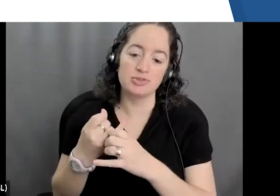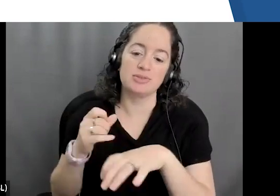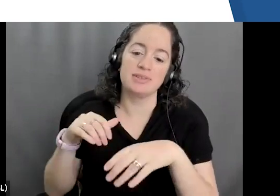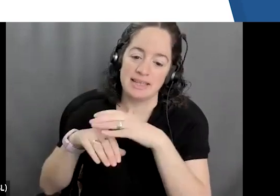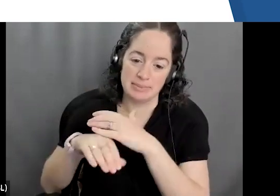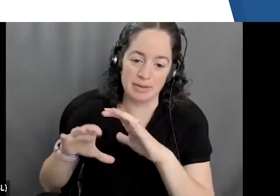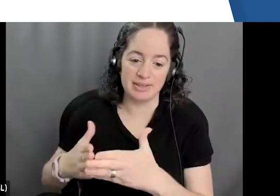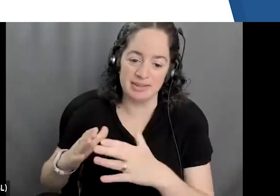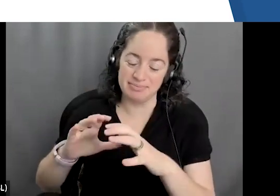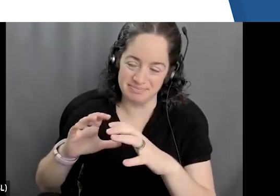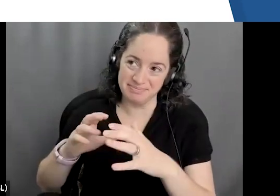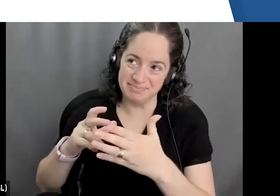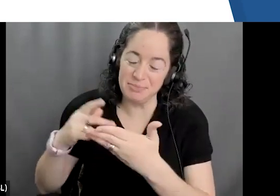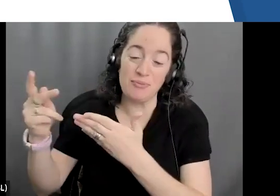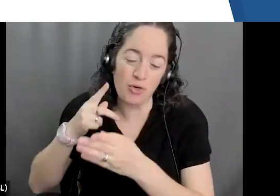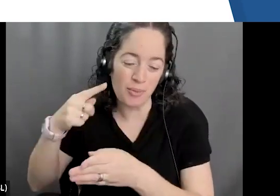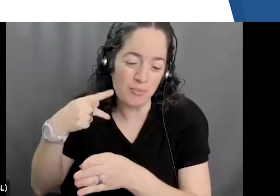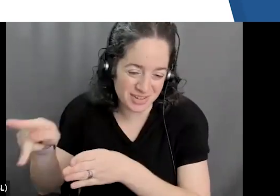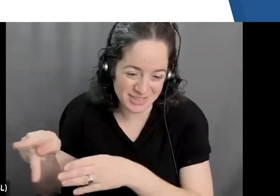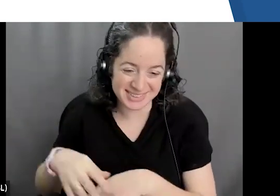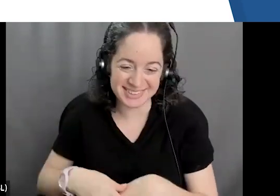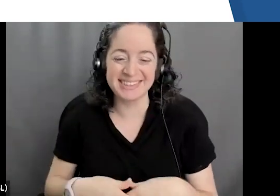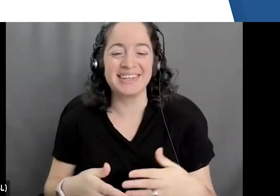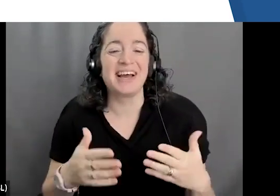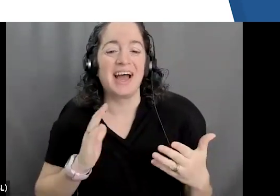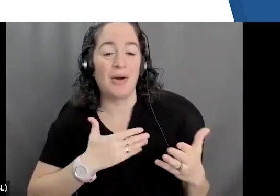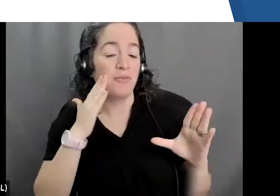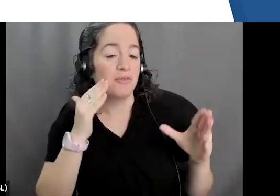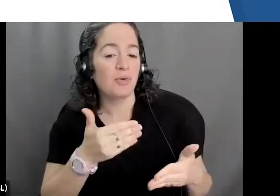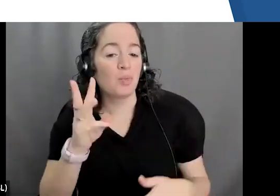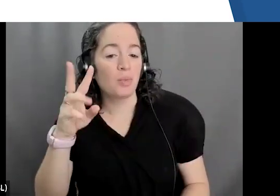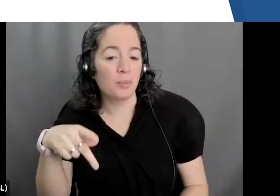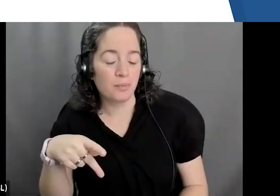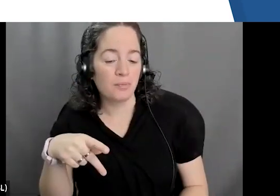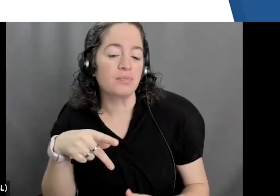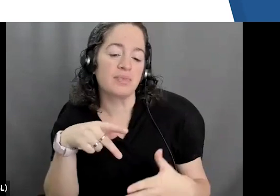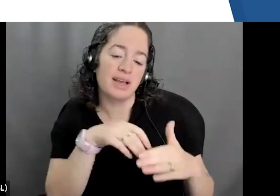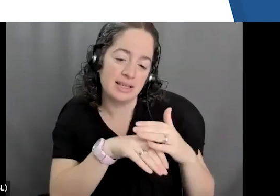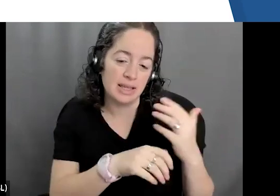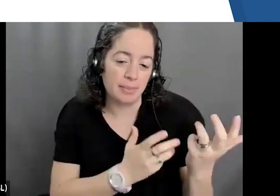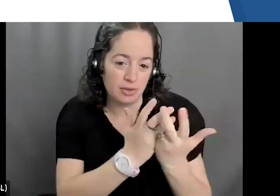We are focused on WordPress accessibility and we have a WordPress plugin called Accessibility Checker